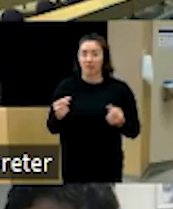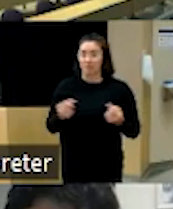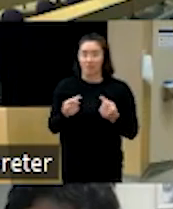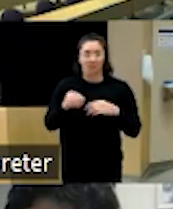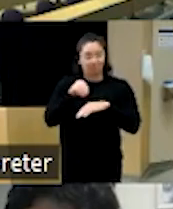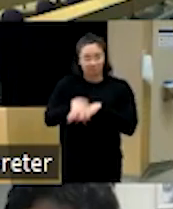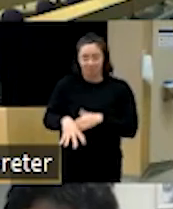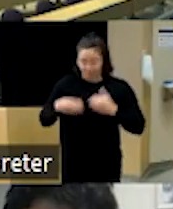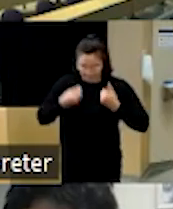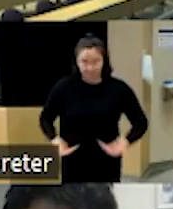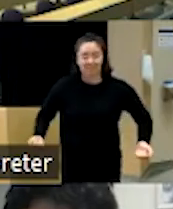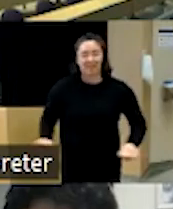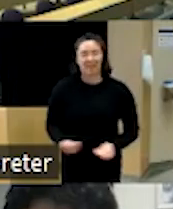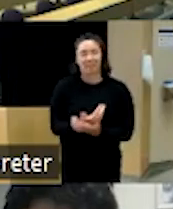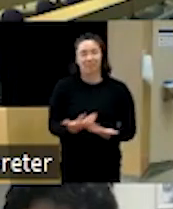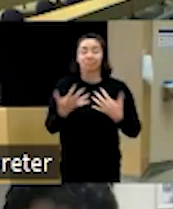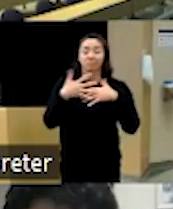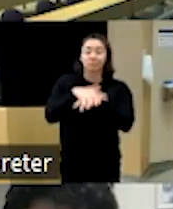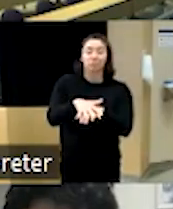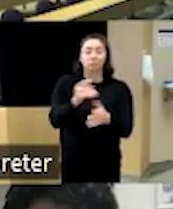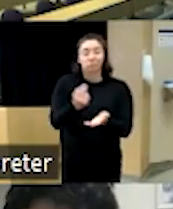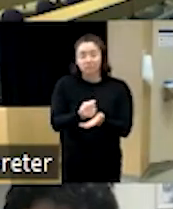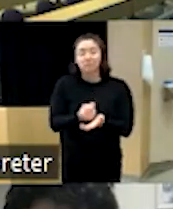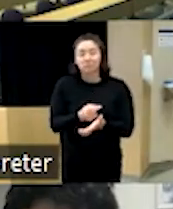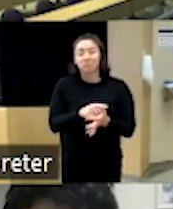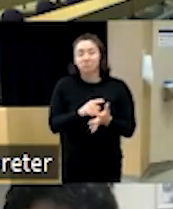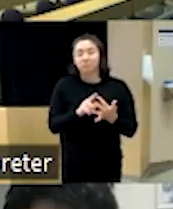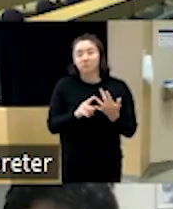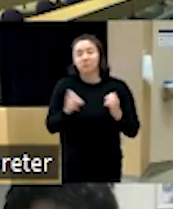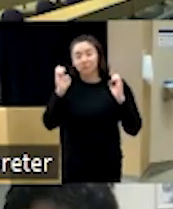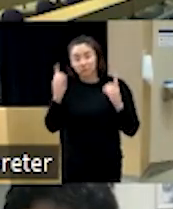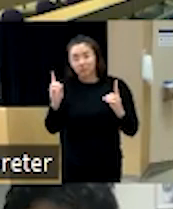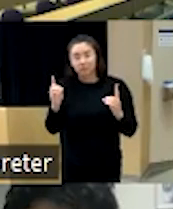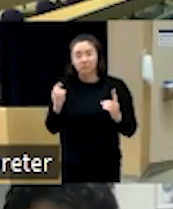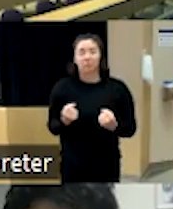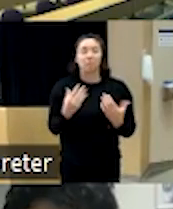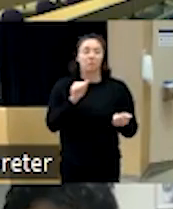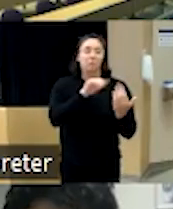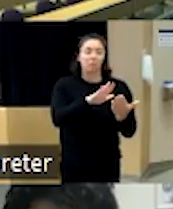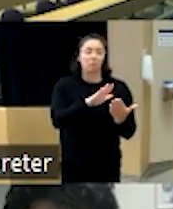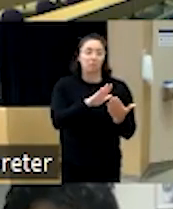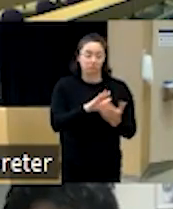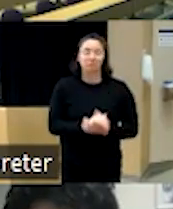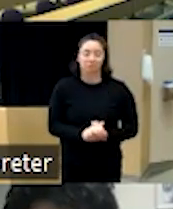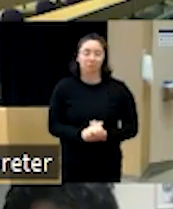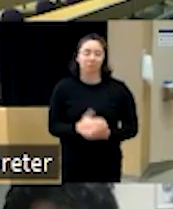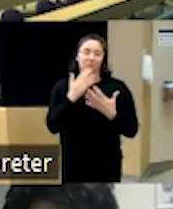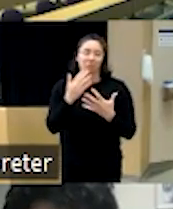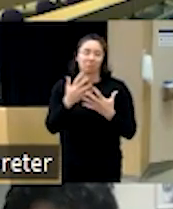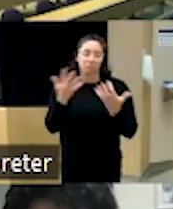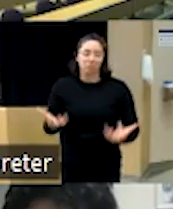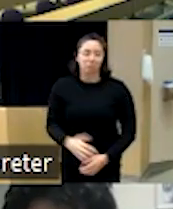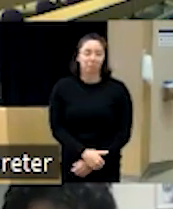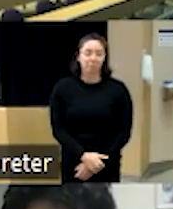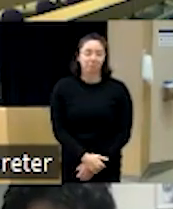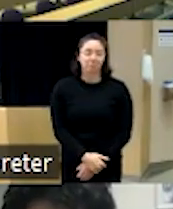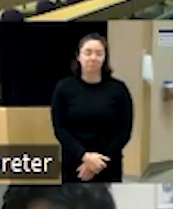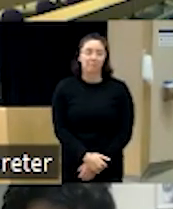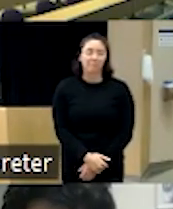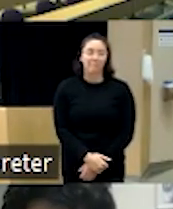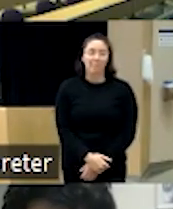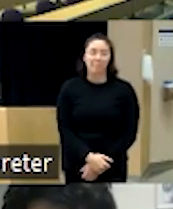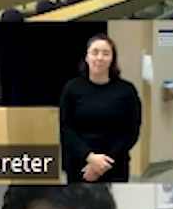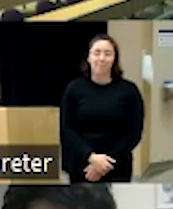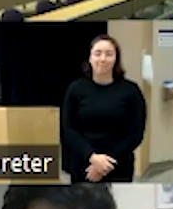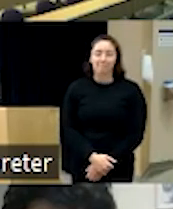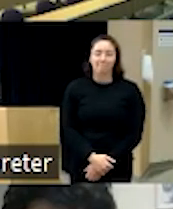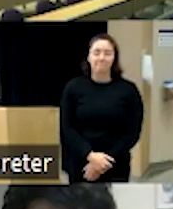the interdisciplinary treatment education the multimodal approach thank you very much I know my